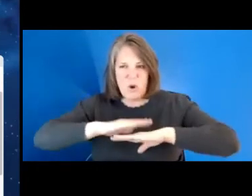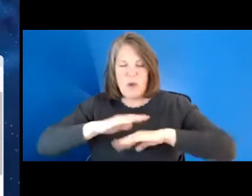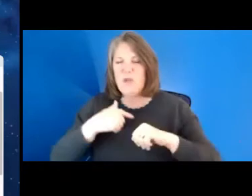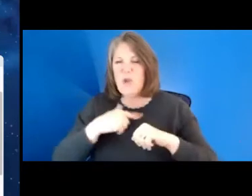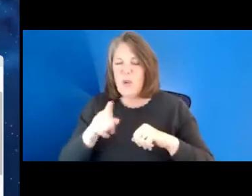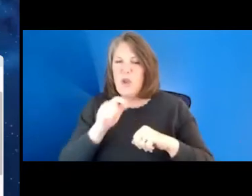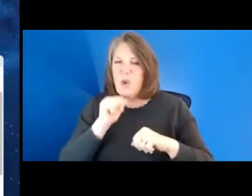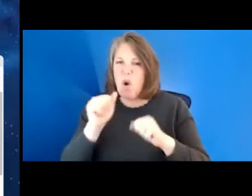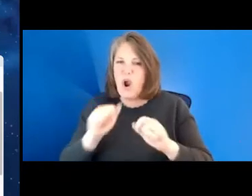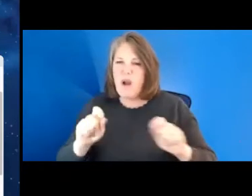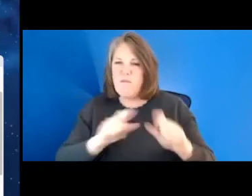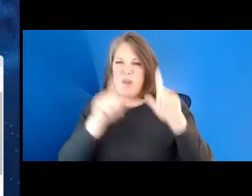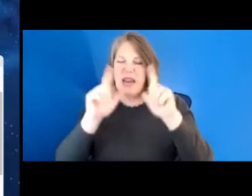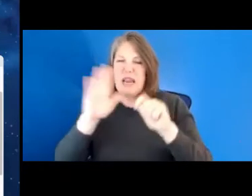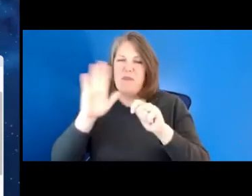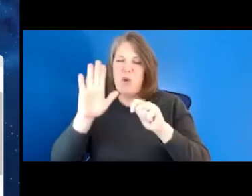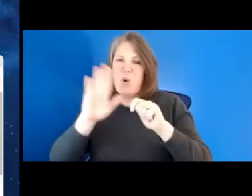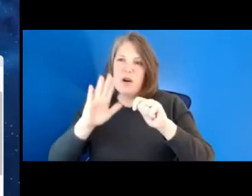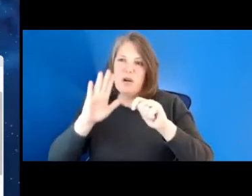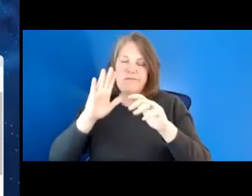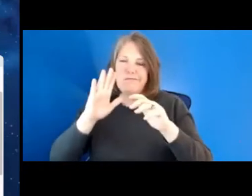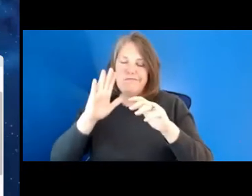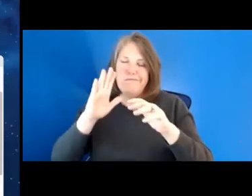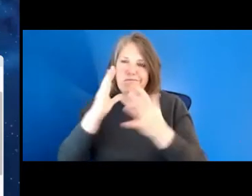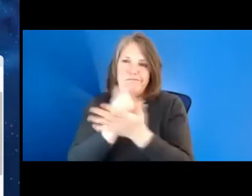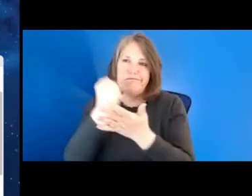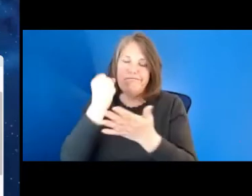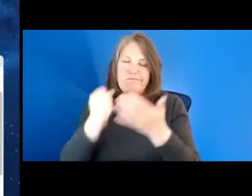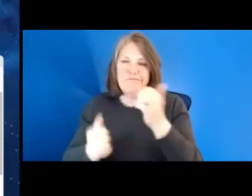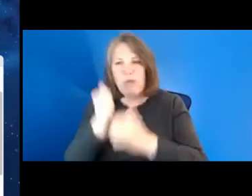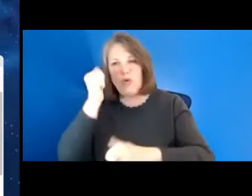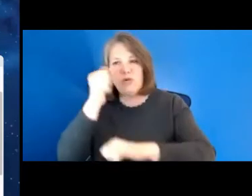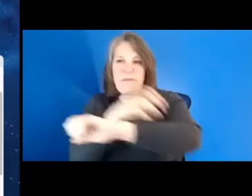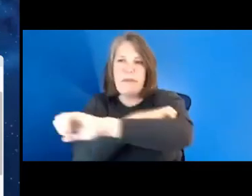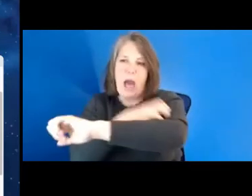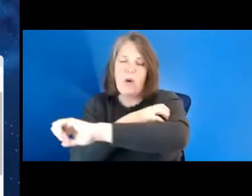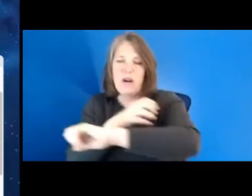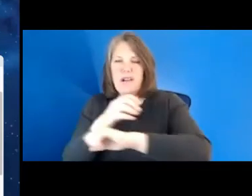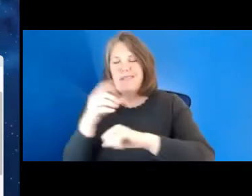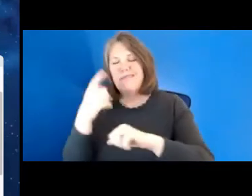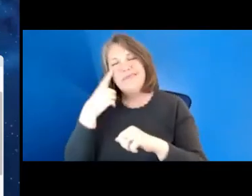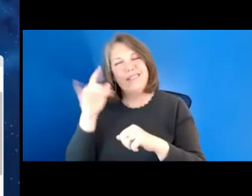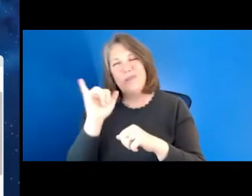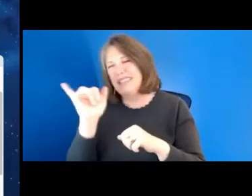up your maximum power. That would be as true if you were using PowerPoint or anything else.